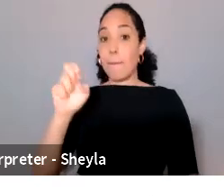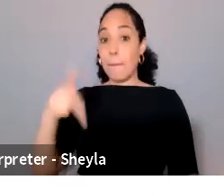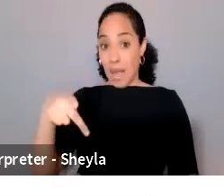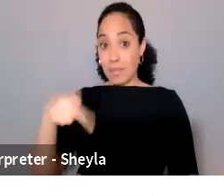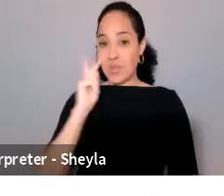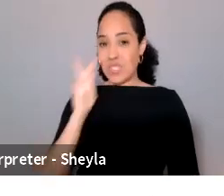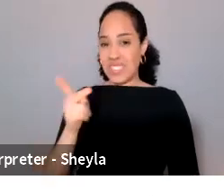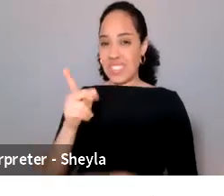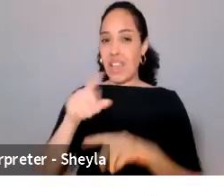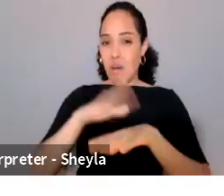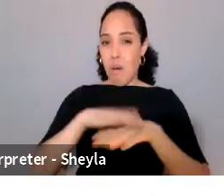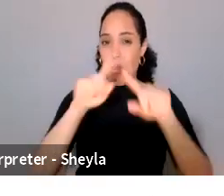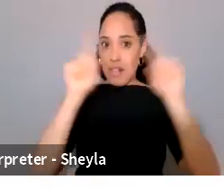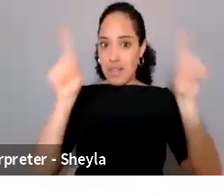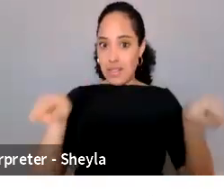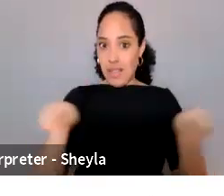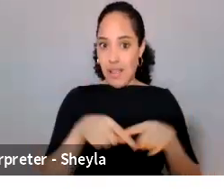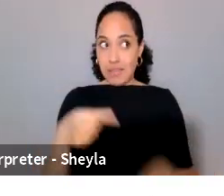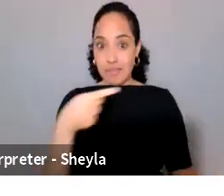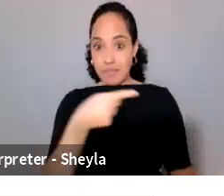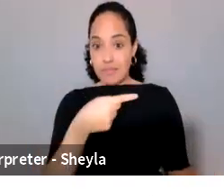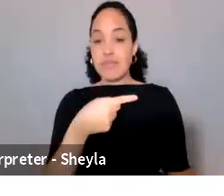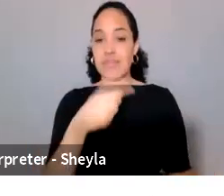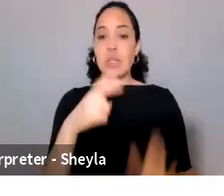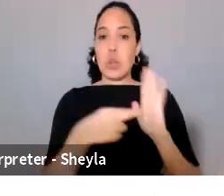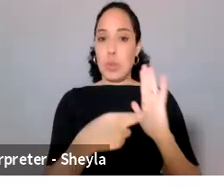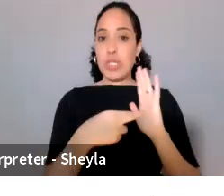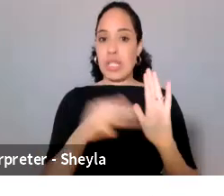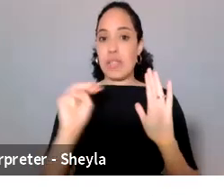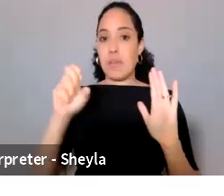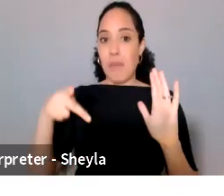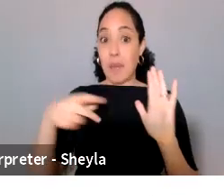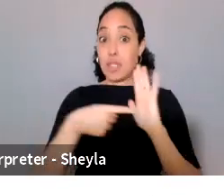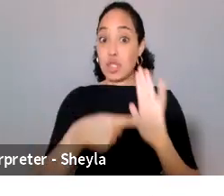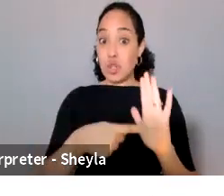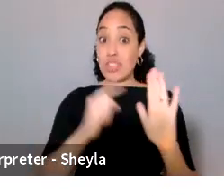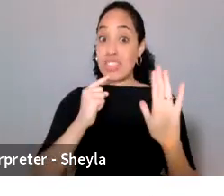is a representation of a BAER map showing the severity of the burn for the East Troublesome Fire